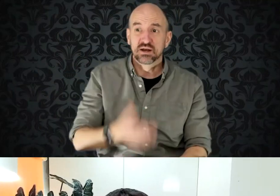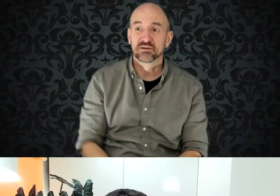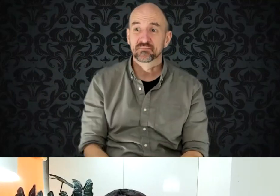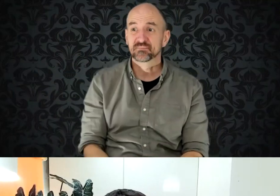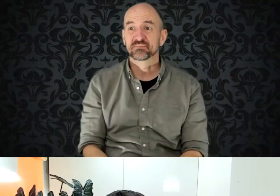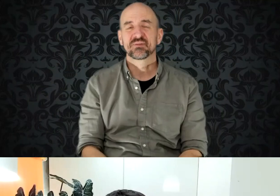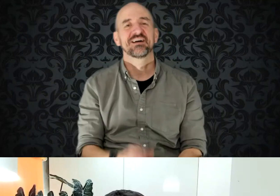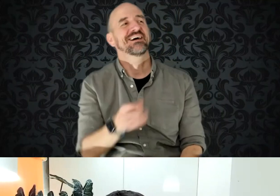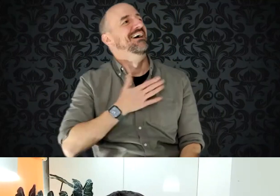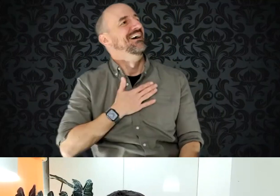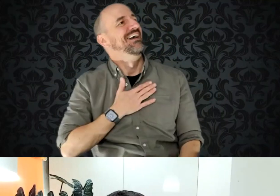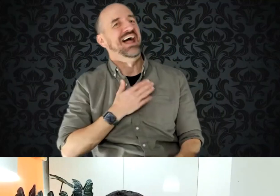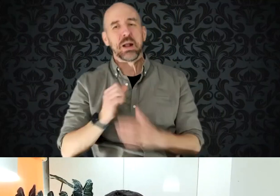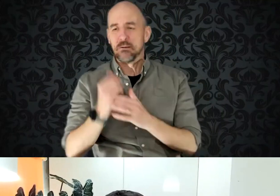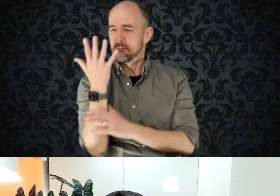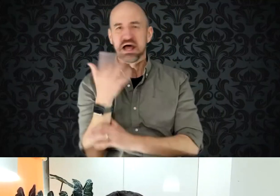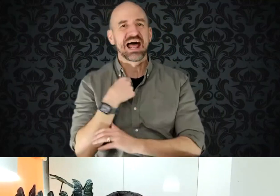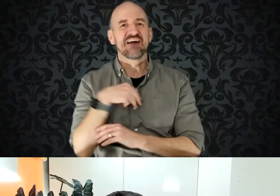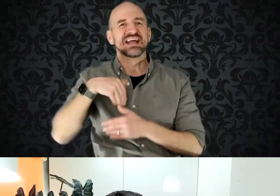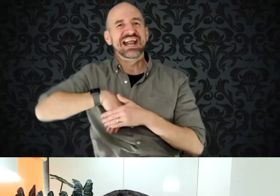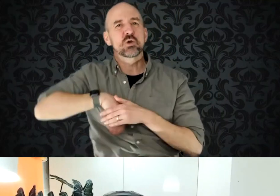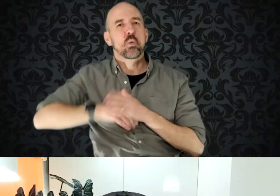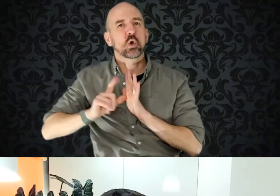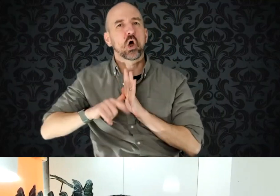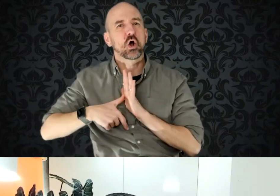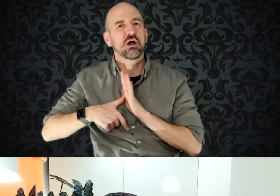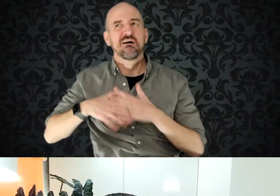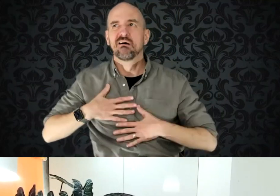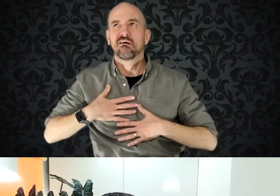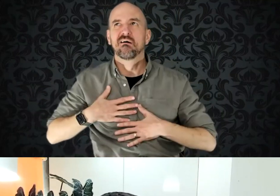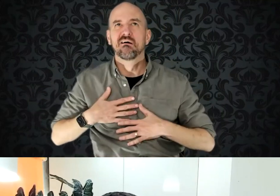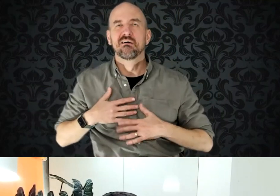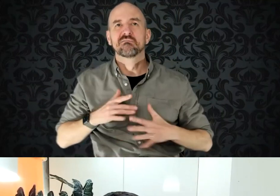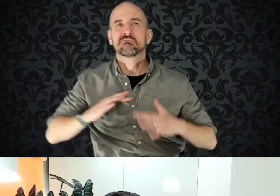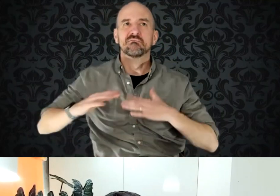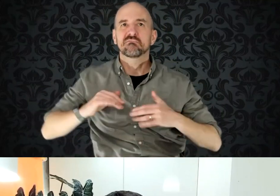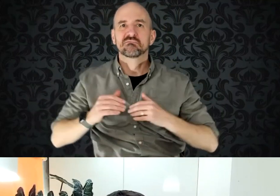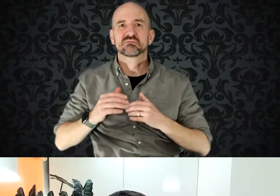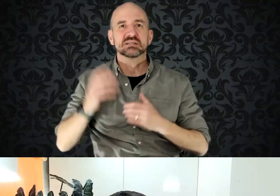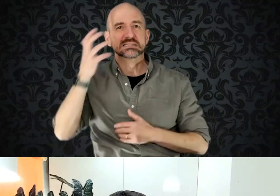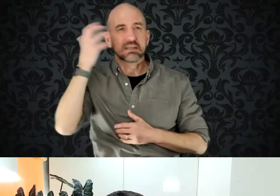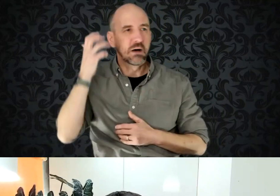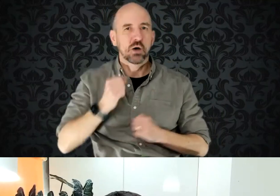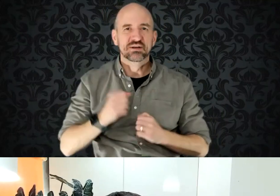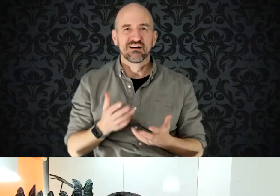to droop then of course, give them a tiny amount, but not a huge amount. I would say you can